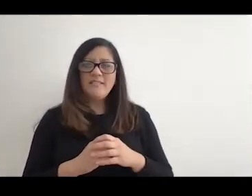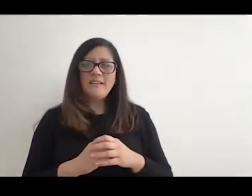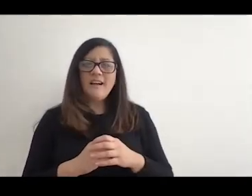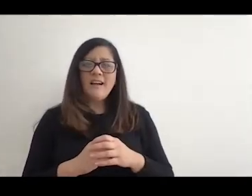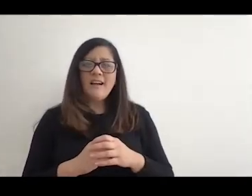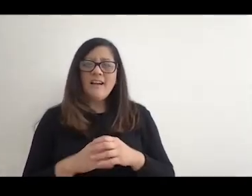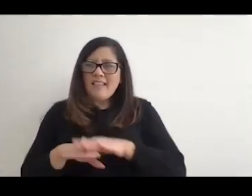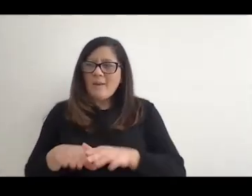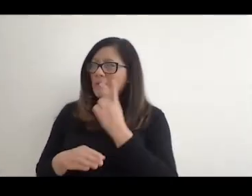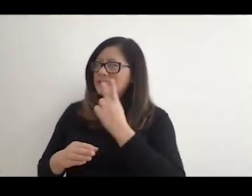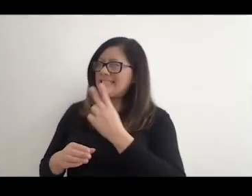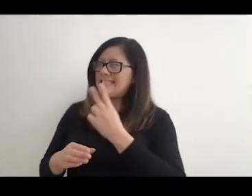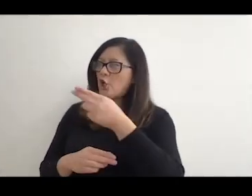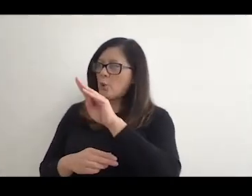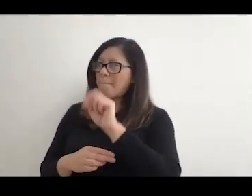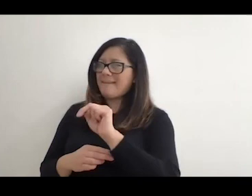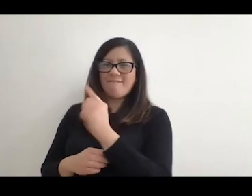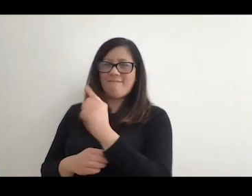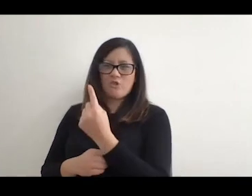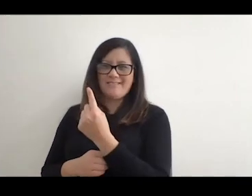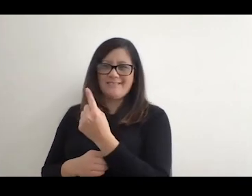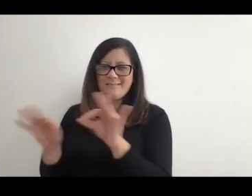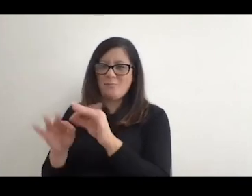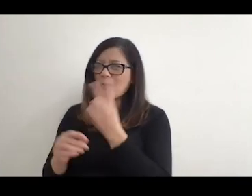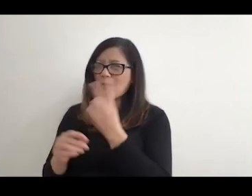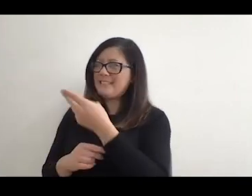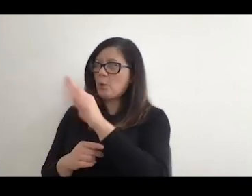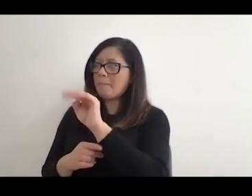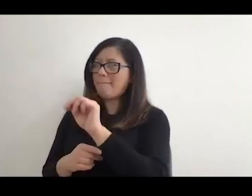But there is also. A cultural learning curve.